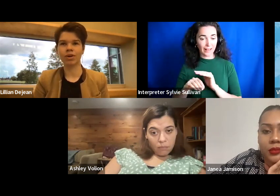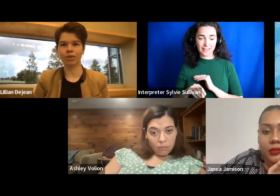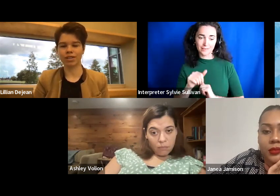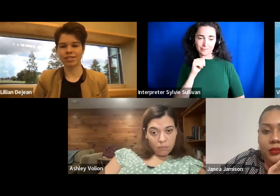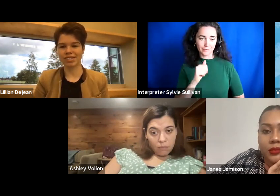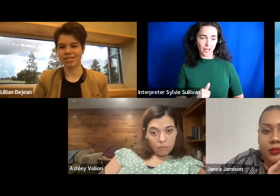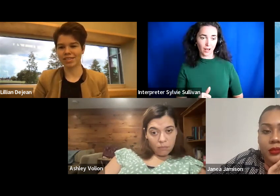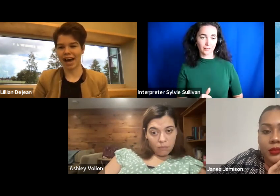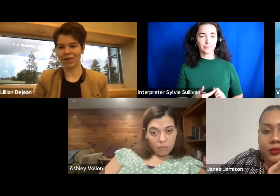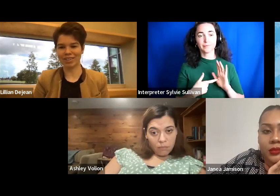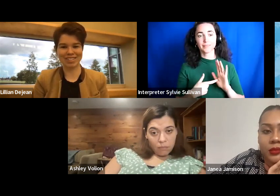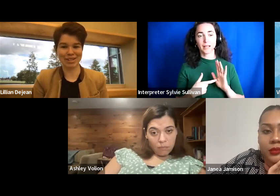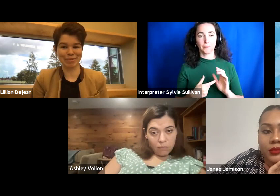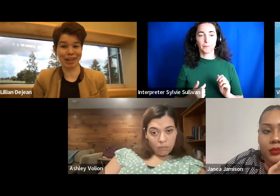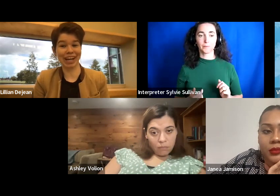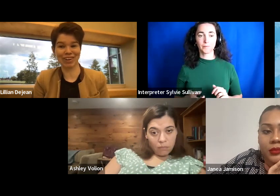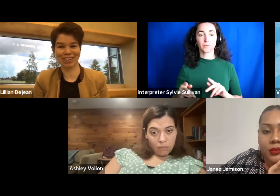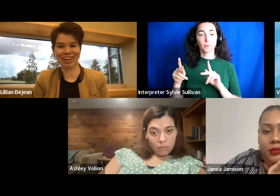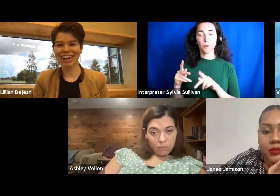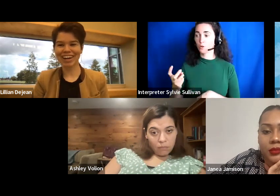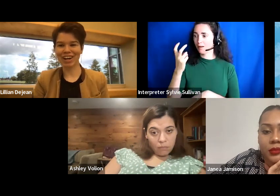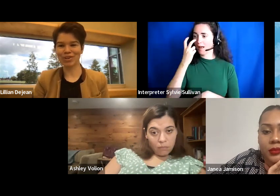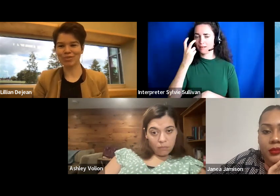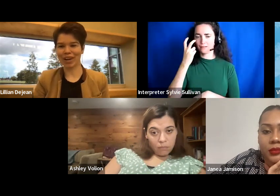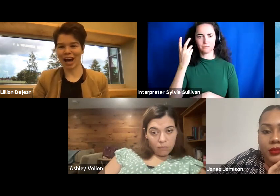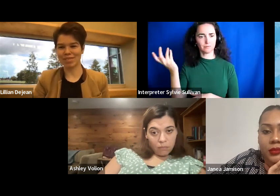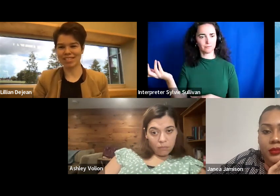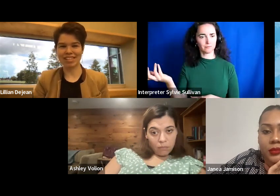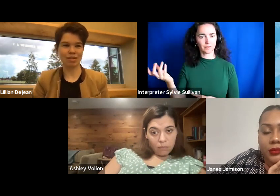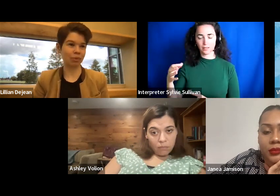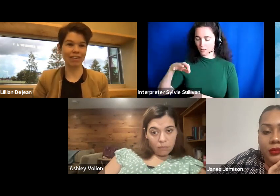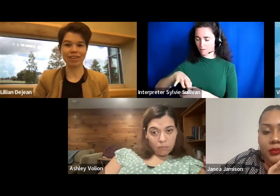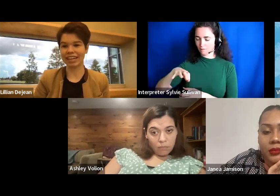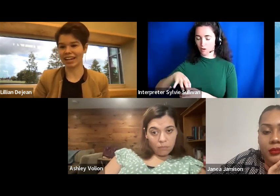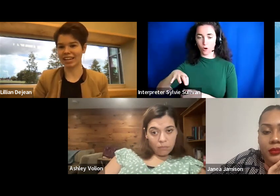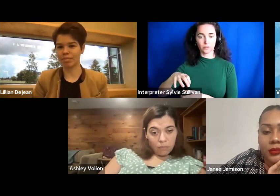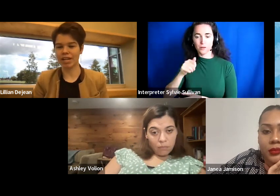So, for instance, how does a blind voter you know vote absentee privately and independently?